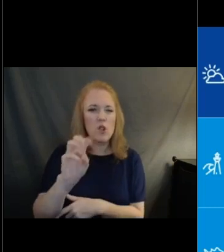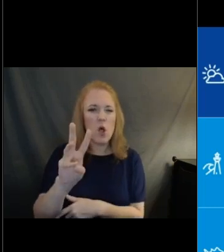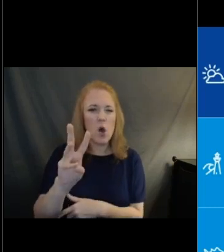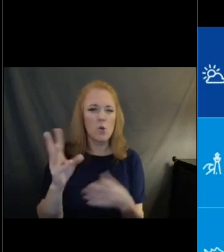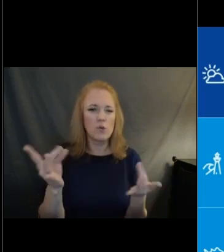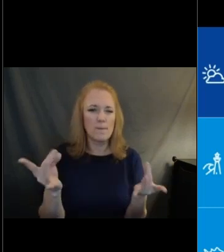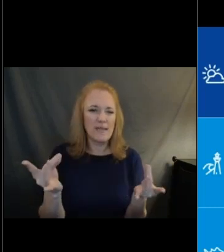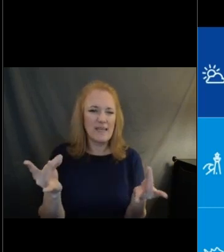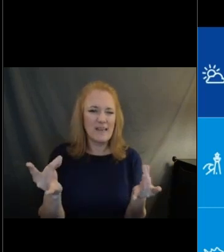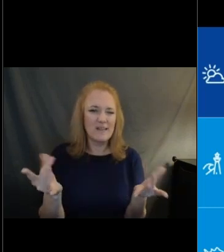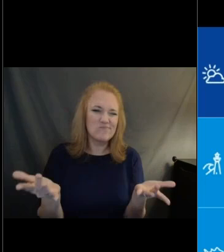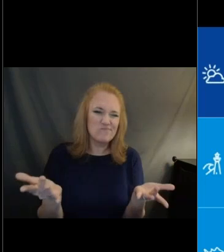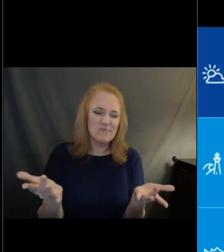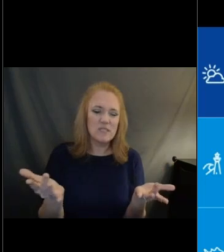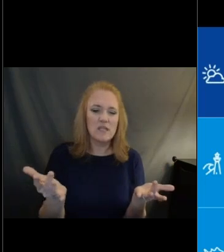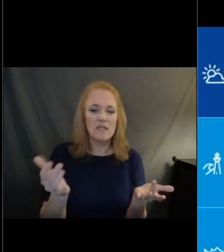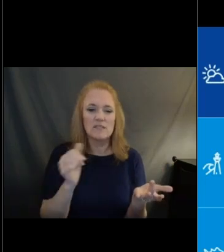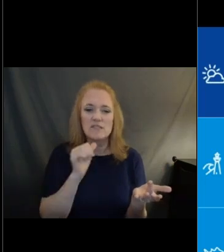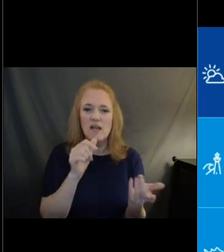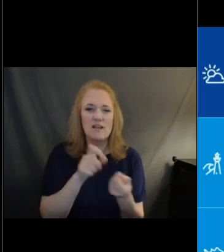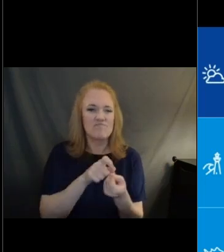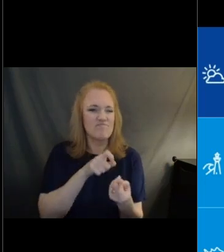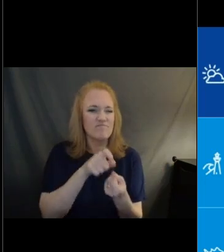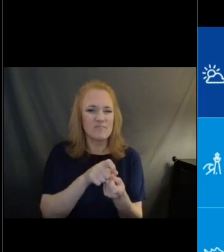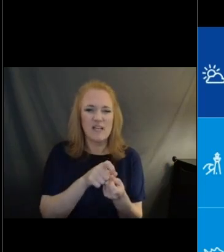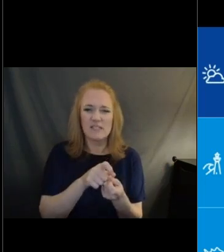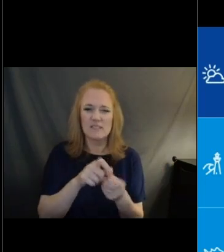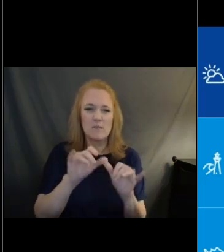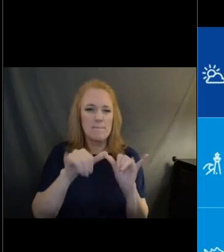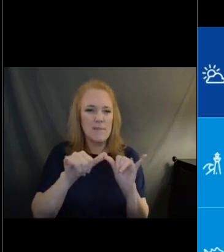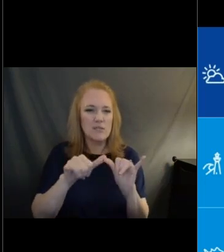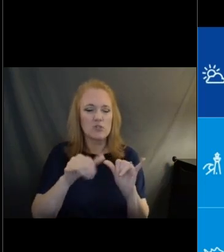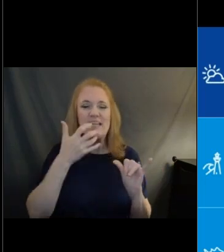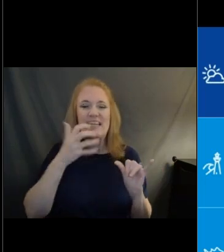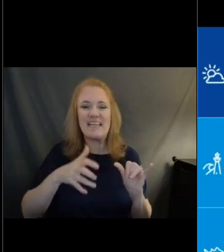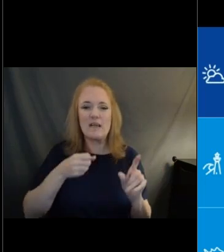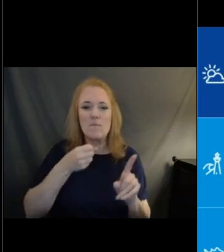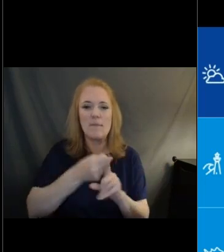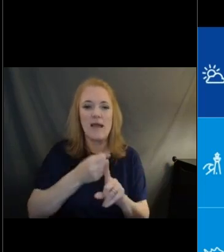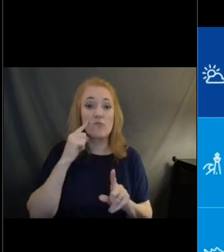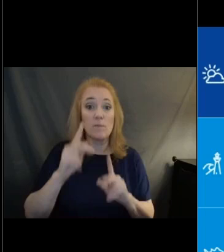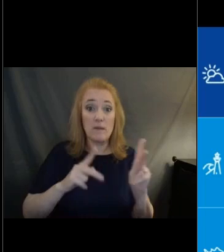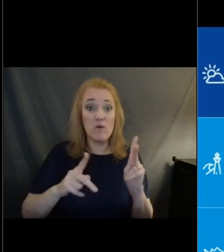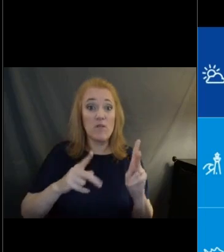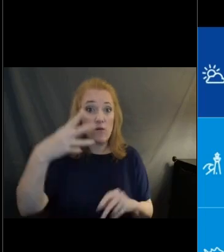and it's not necessarily an accurate measurement of heat impacts on active, outdoor individuals.